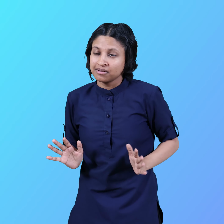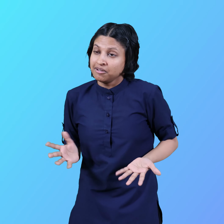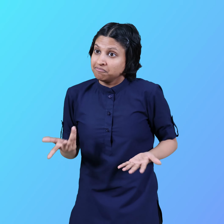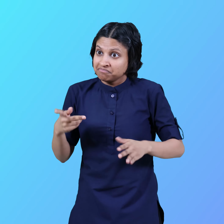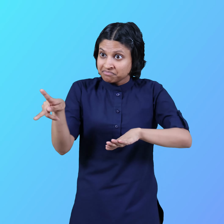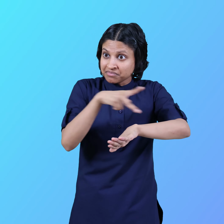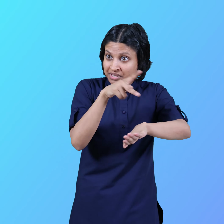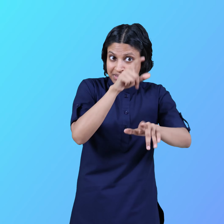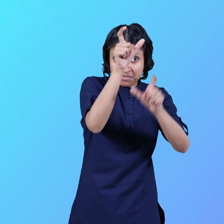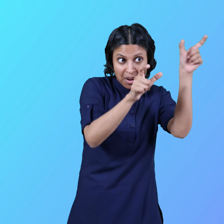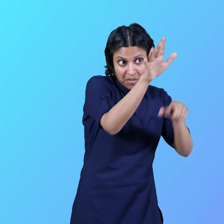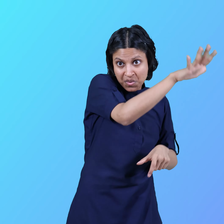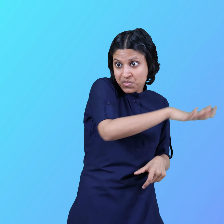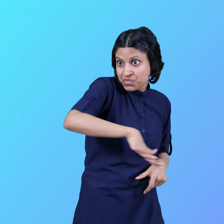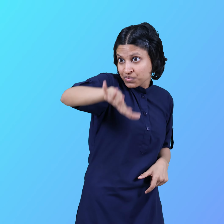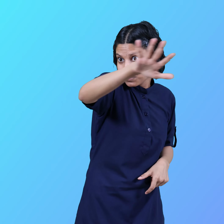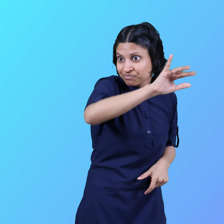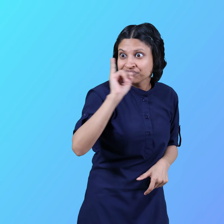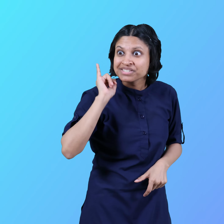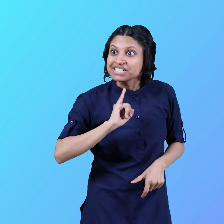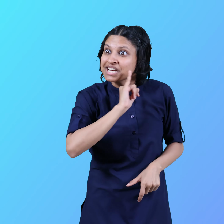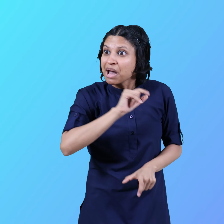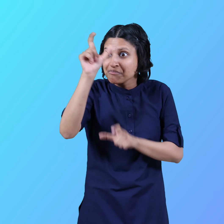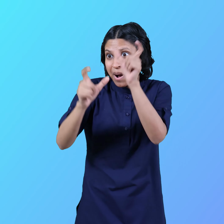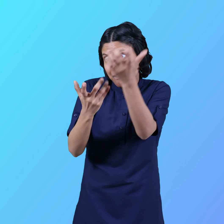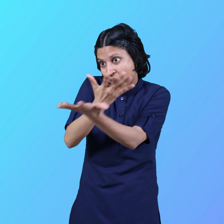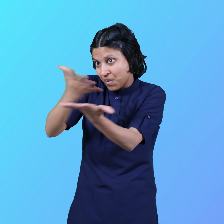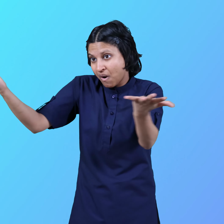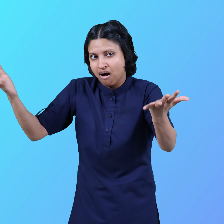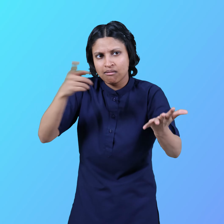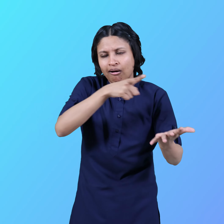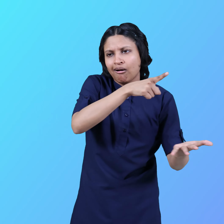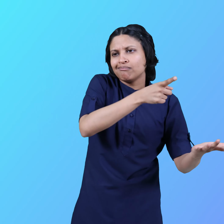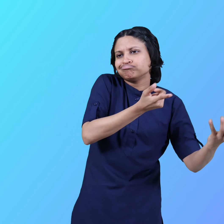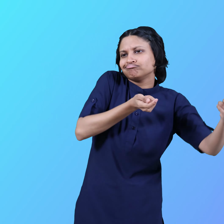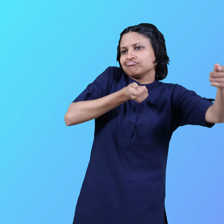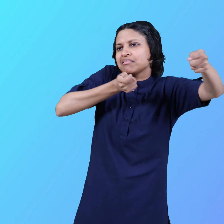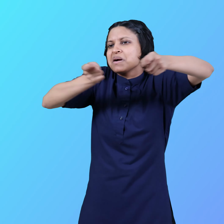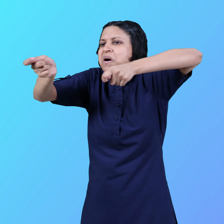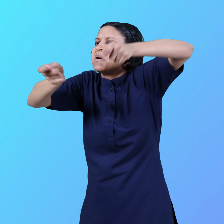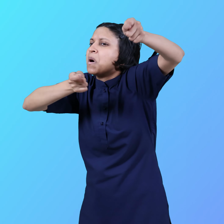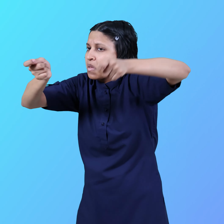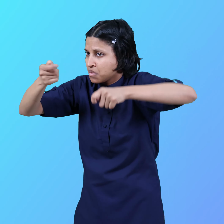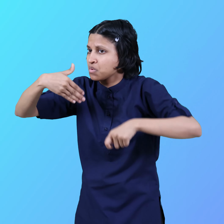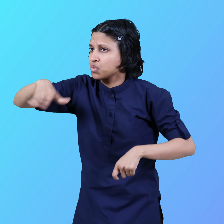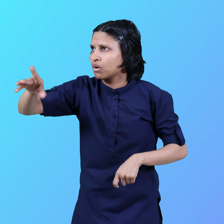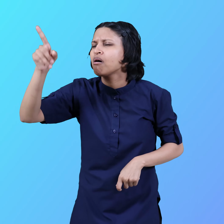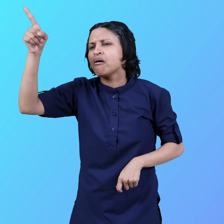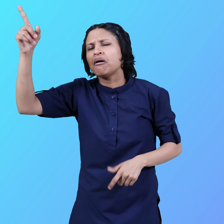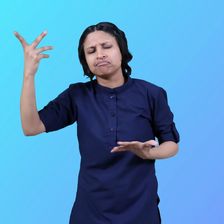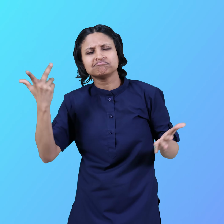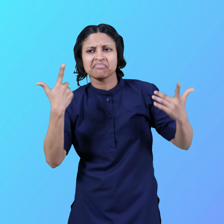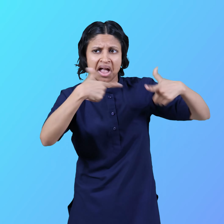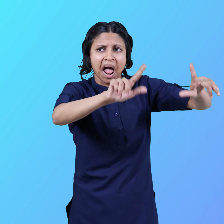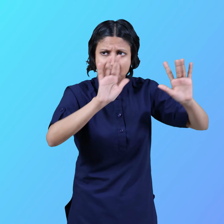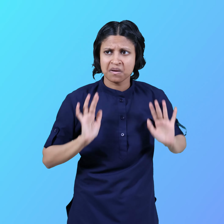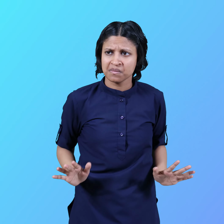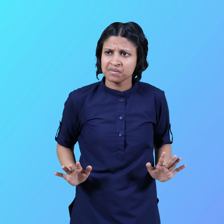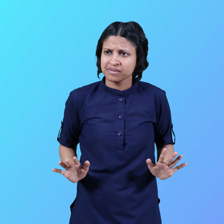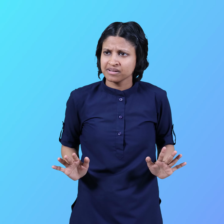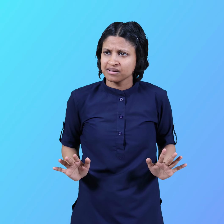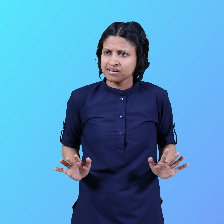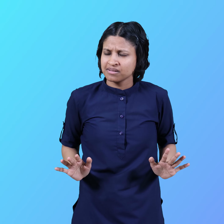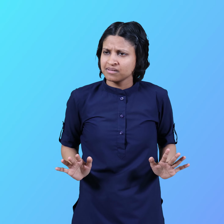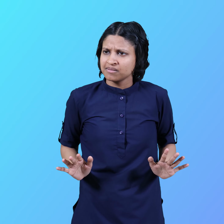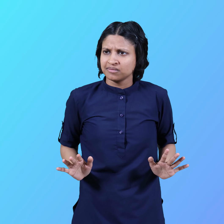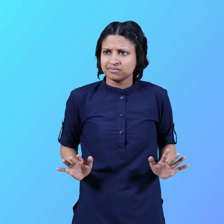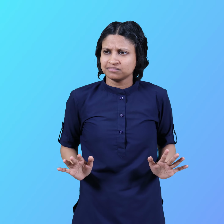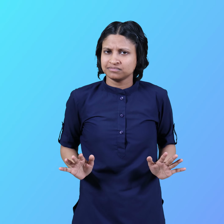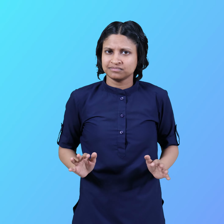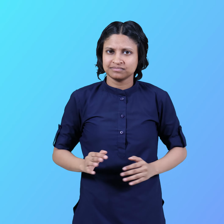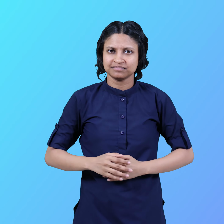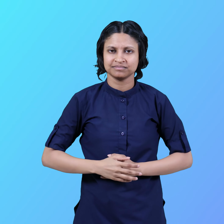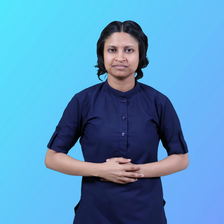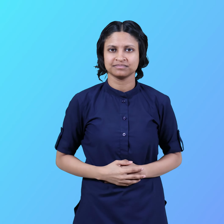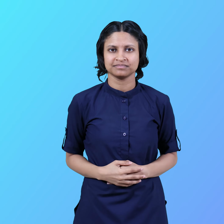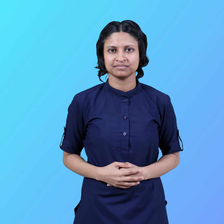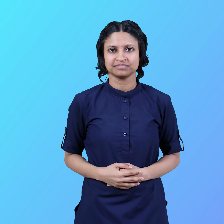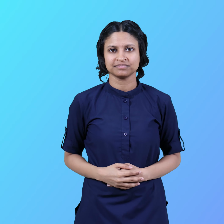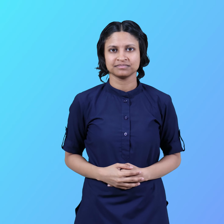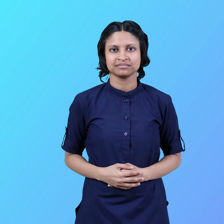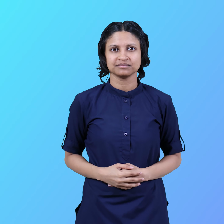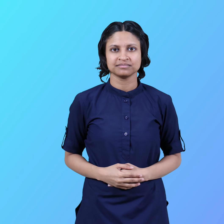And the LORD will put the army of Israel under the control of the Philistines.”